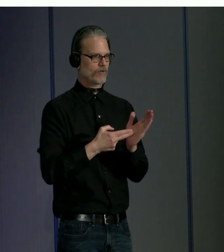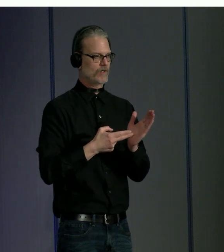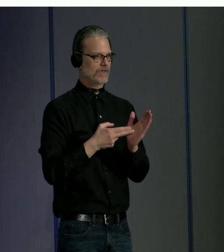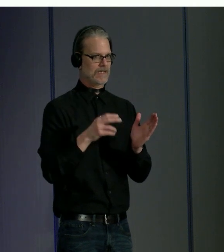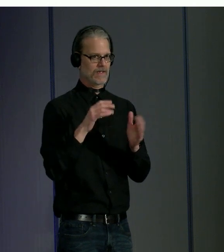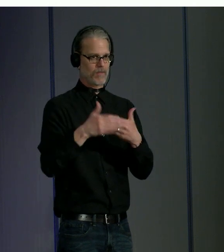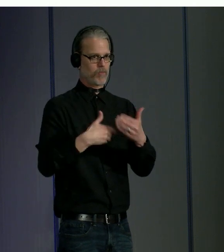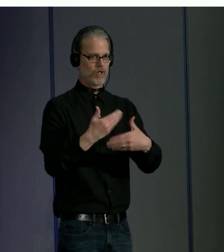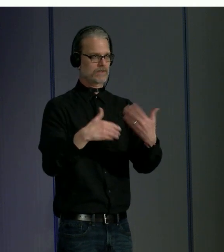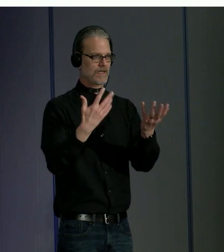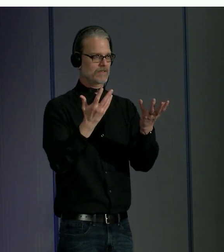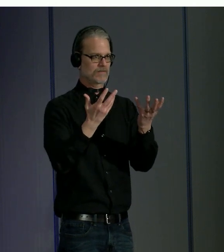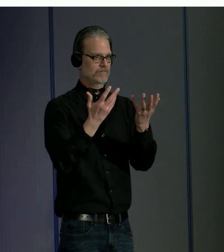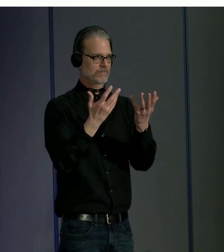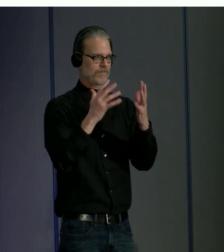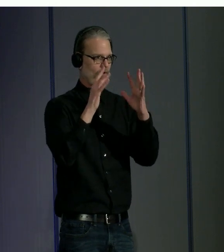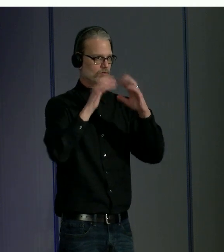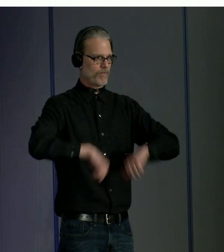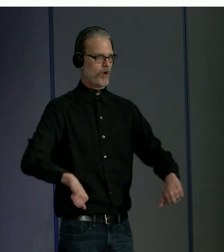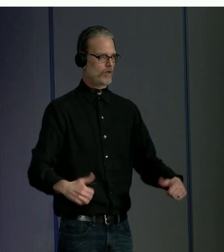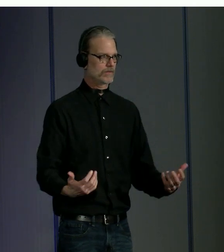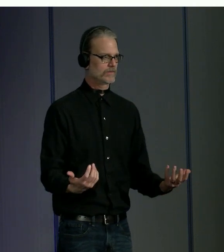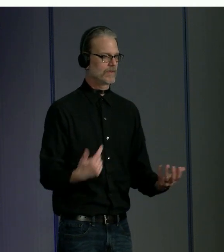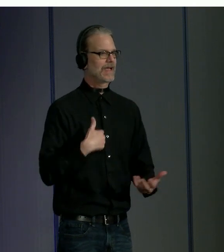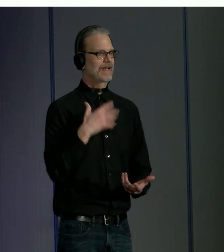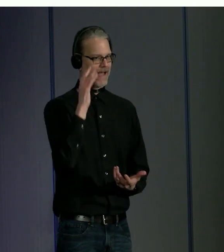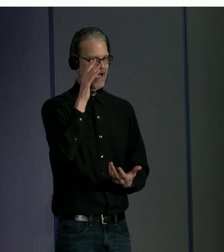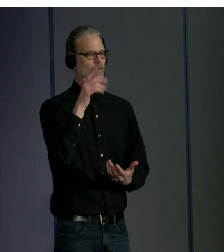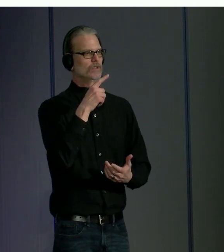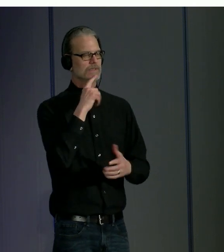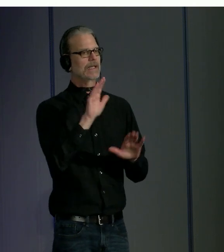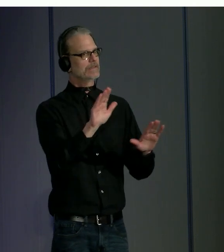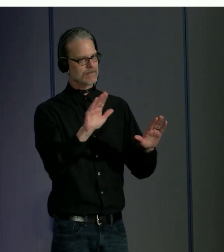apart. And I'm going to stand here and justify the accessibility side of that.